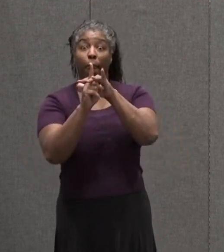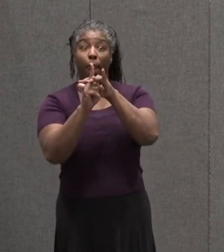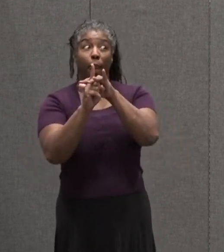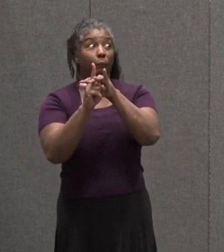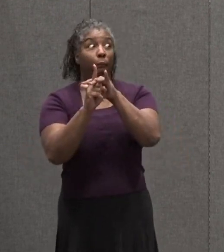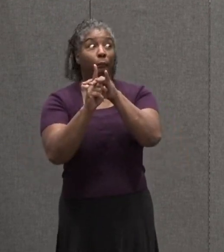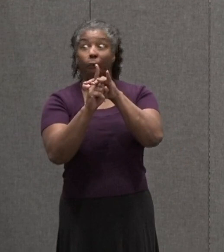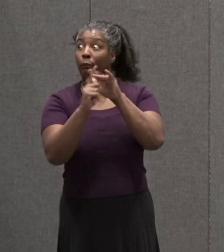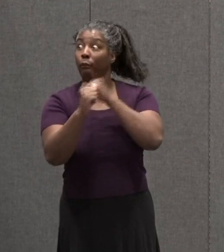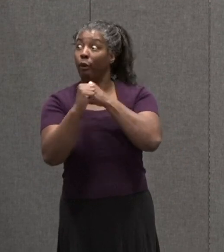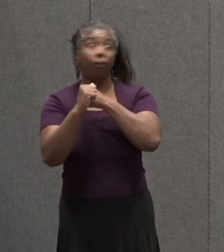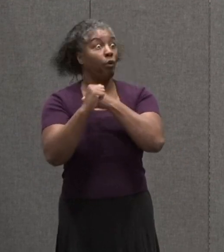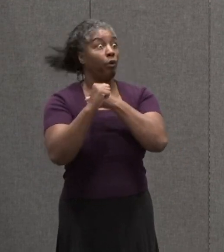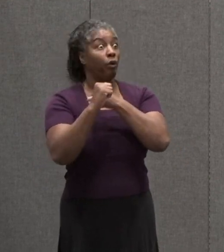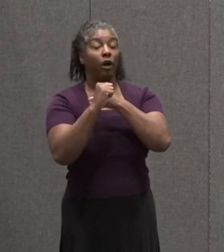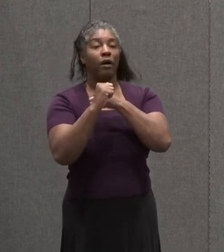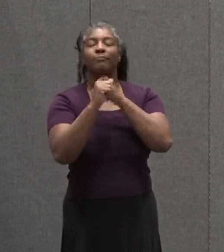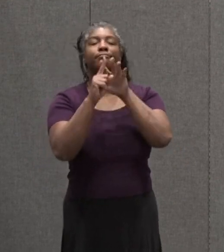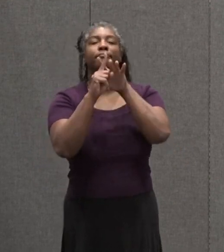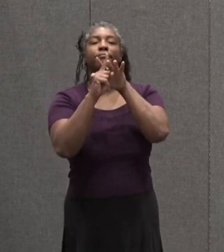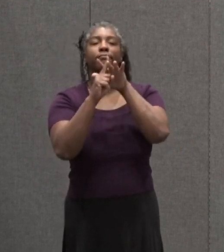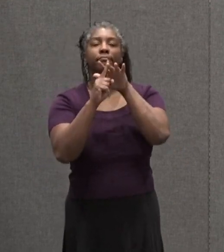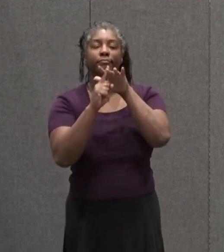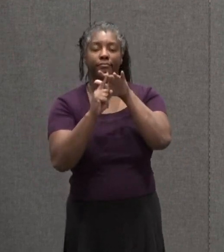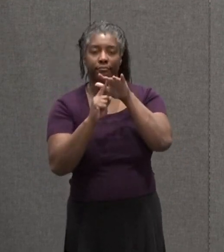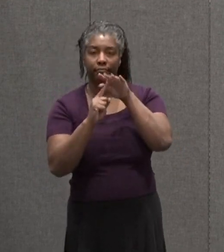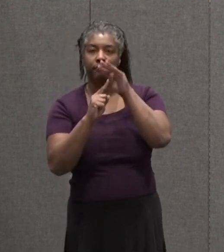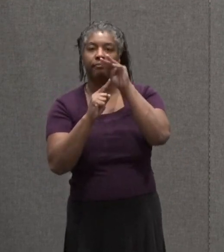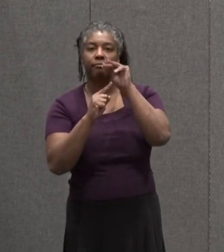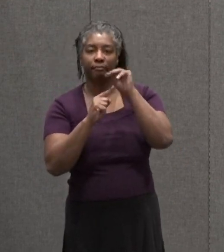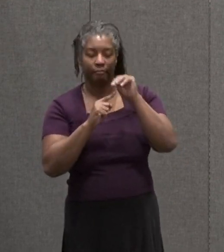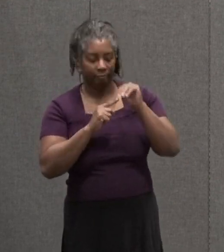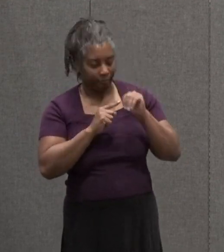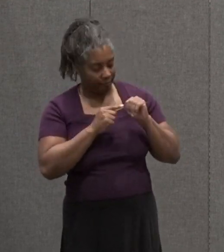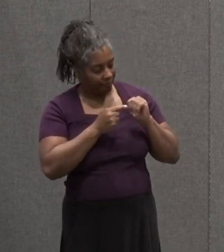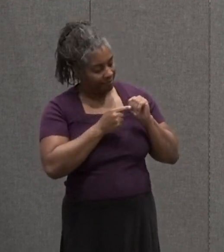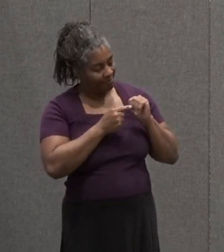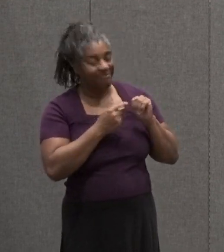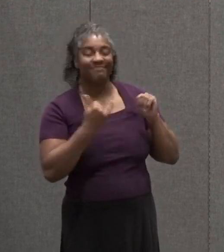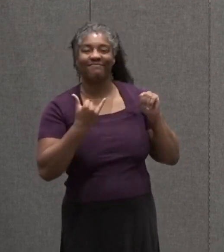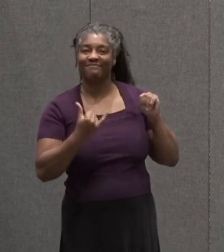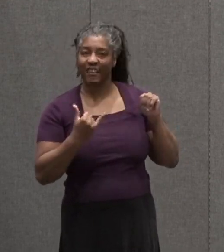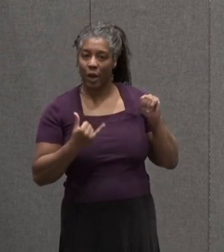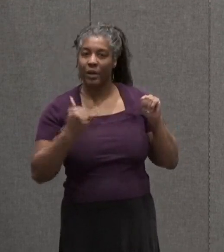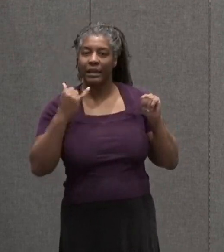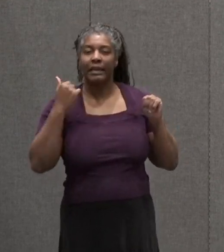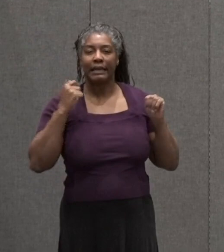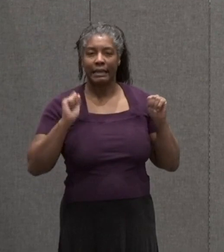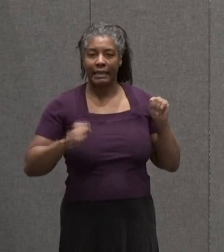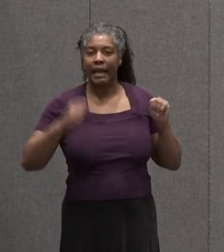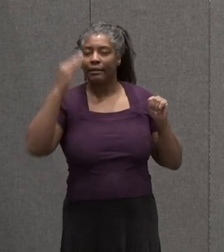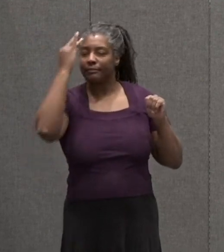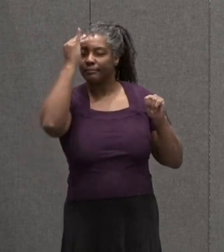in the situation we're in, okay? I hope you'll remember that. We're gonna talk about meditation now.